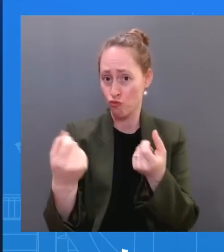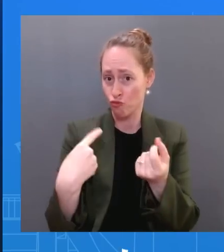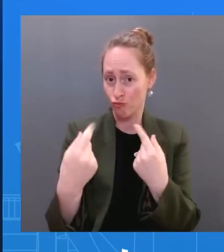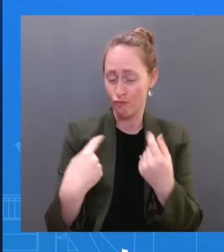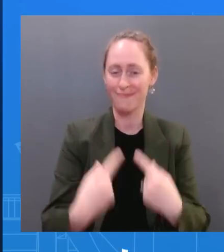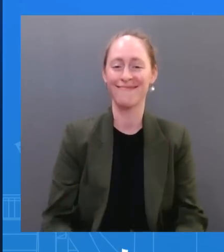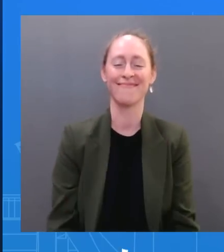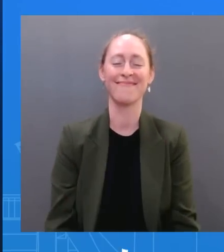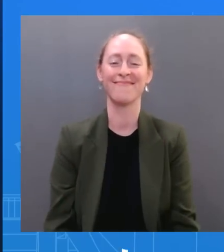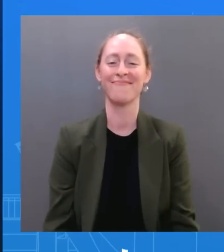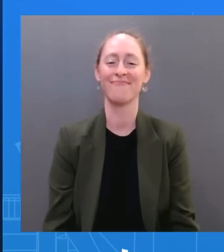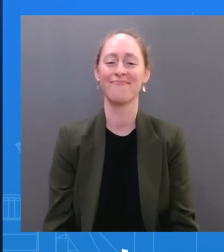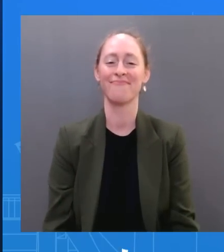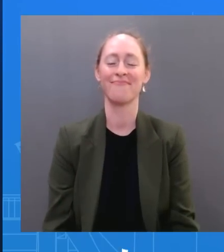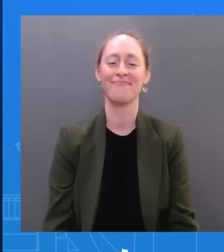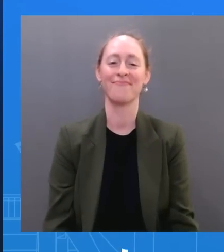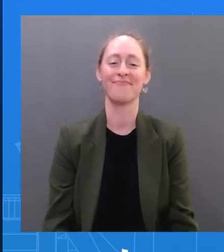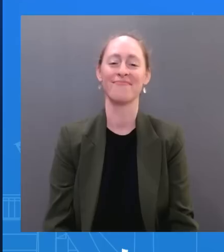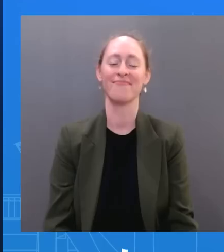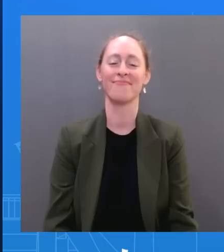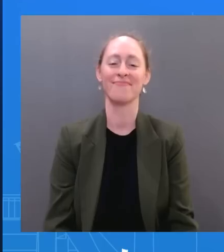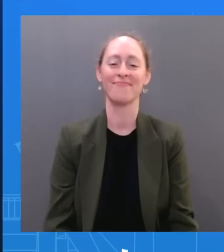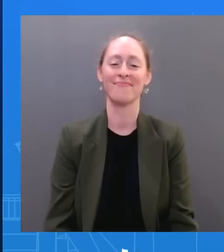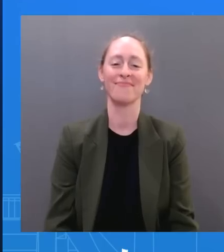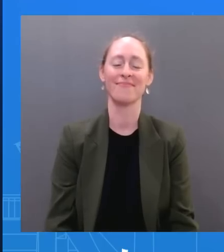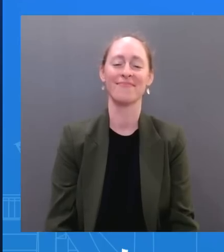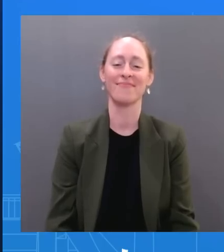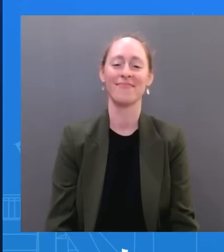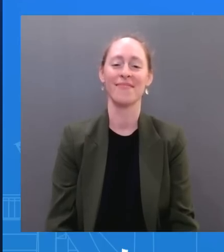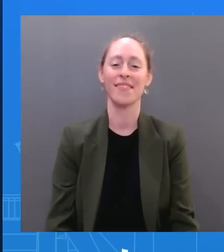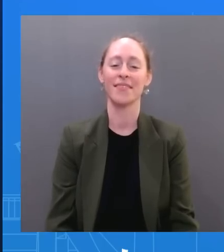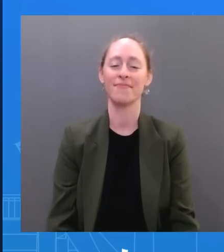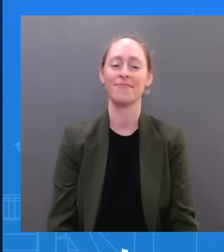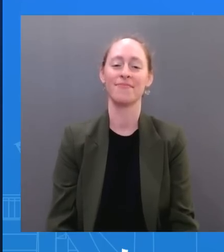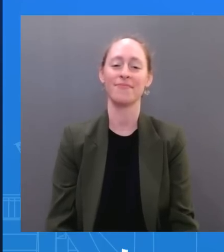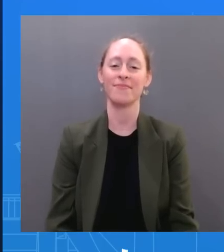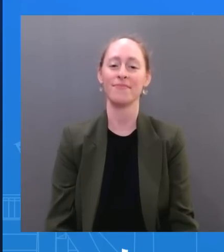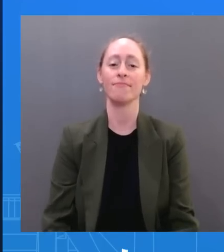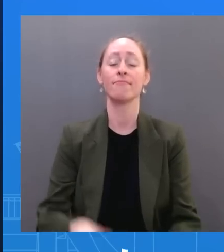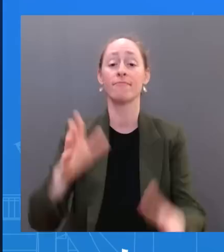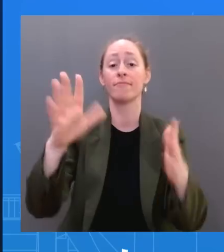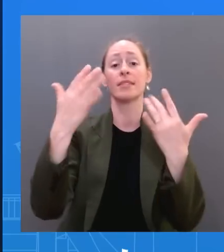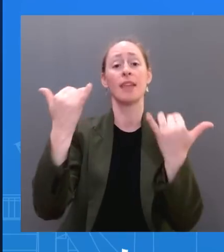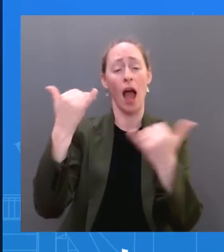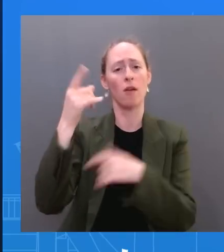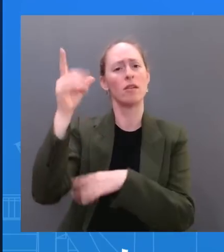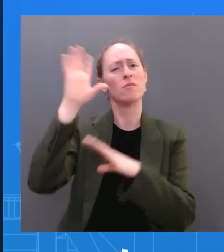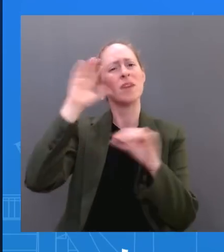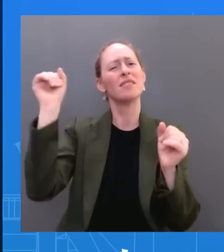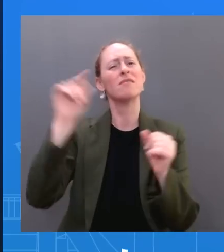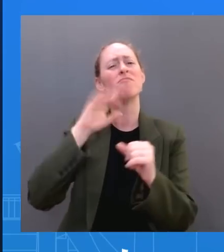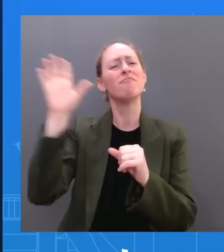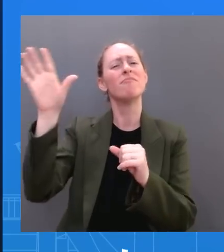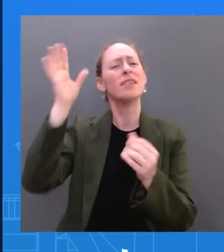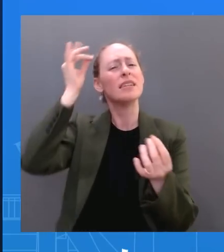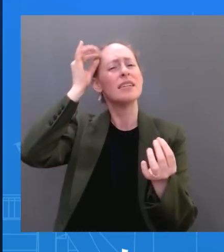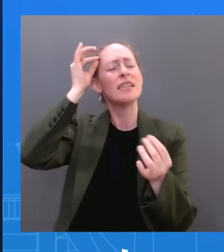as we head into this very important trip. Tomorrow, President Biden will depart on a trip to Israel, the West Bank, and Saudi Arabia,